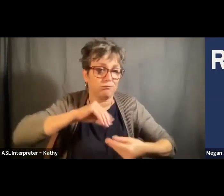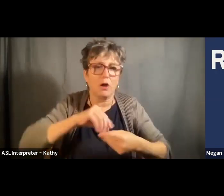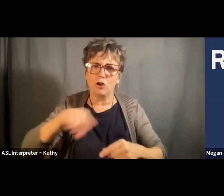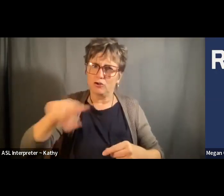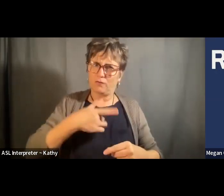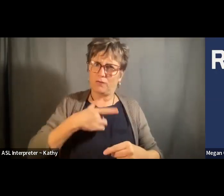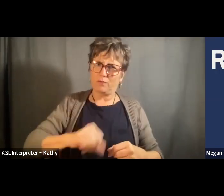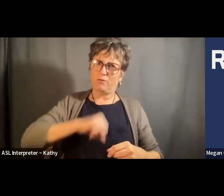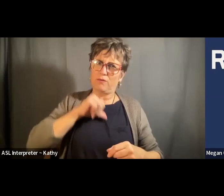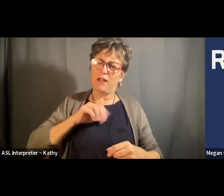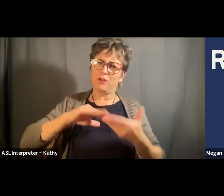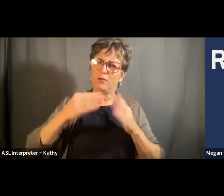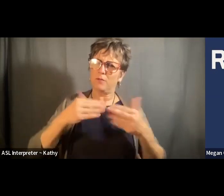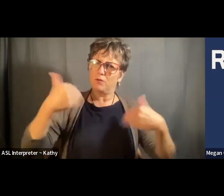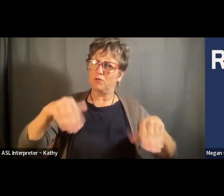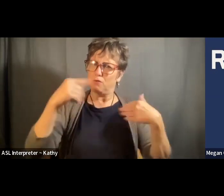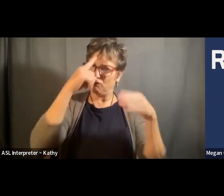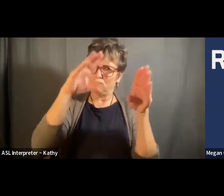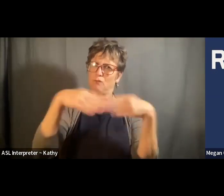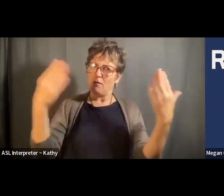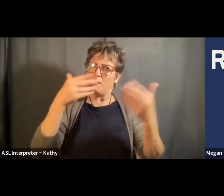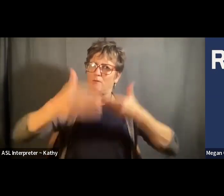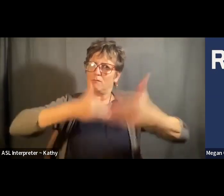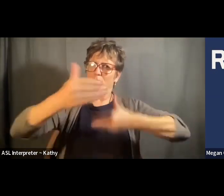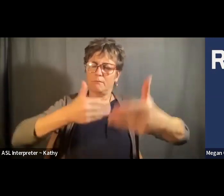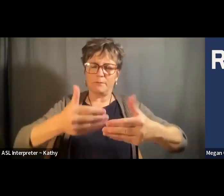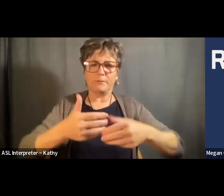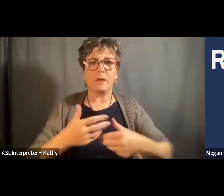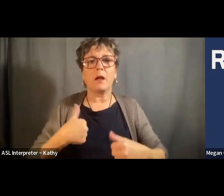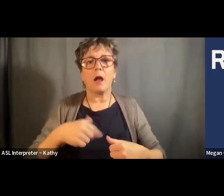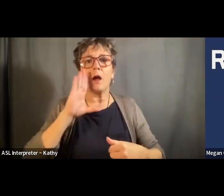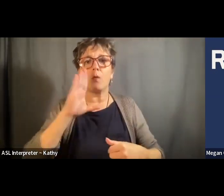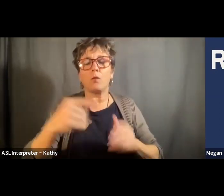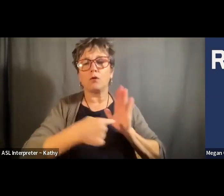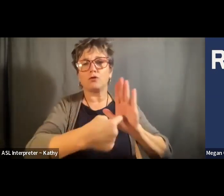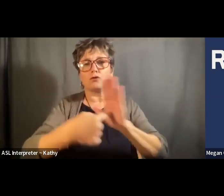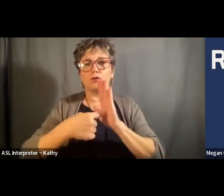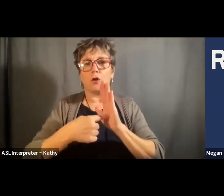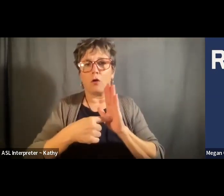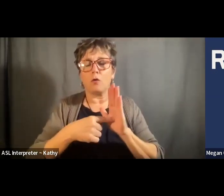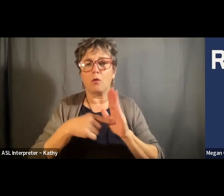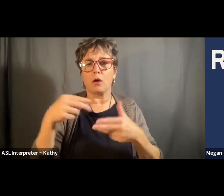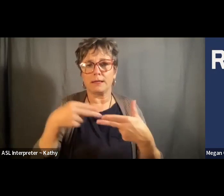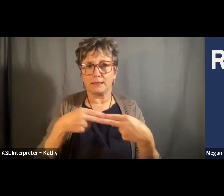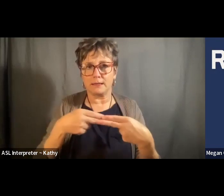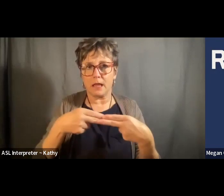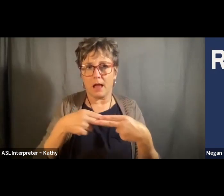ahead and share my screen and present slides, and we will have questions and answers at the end.